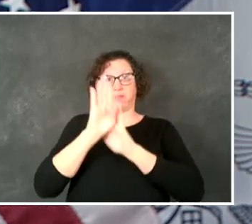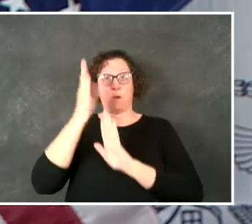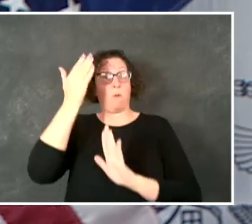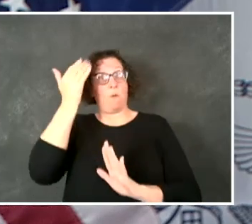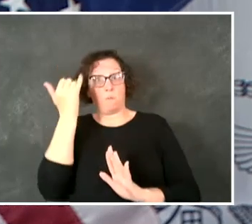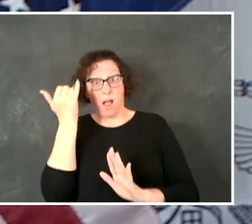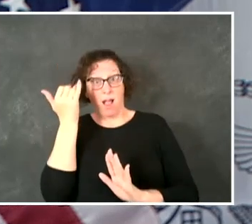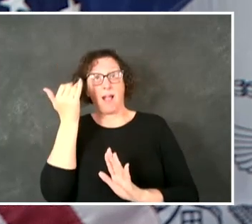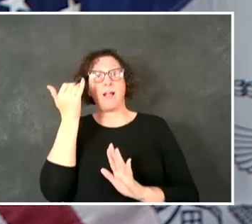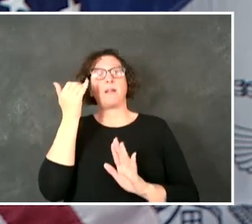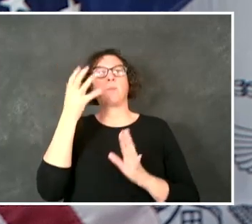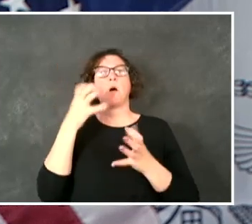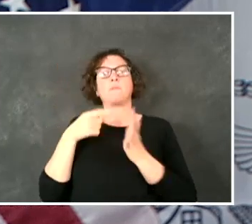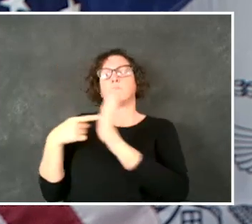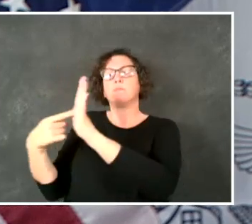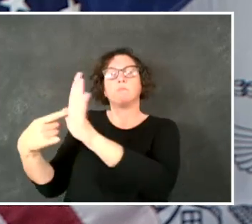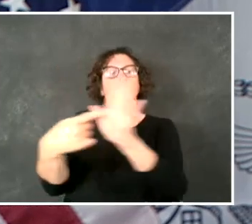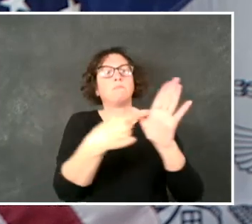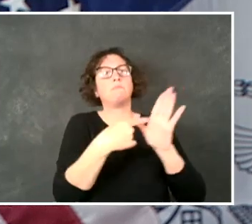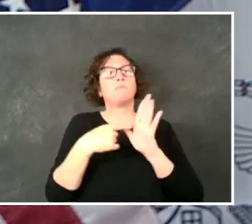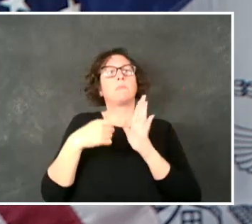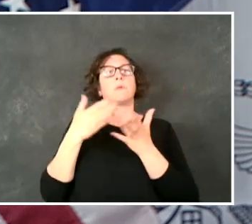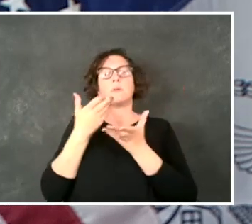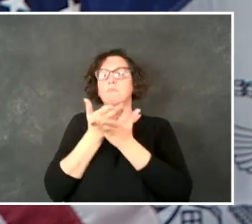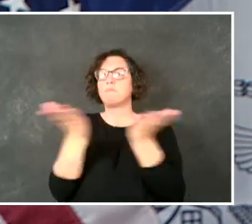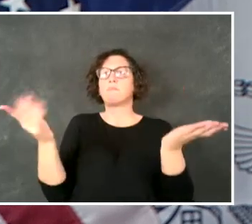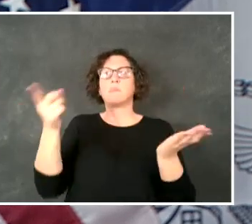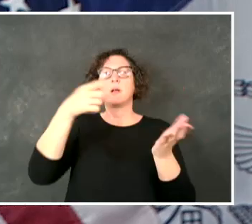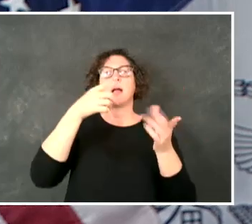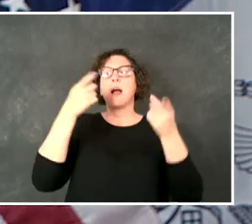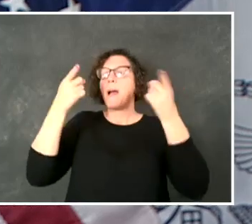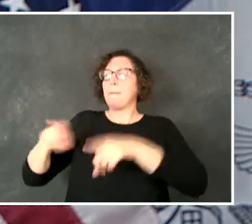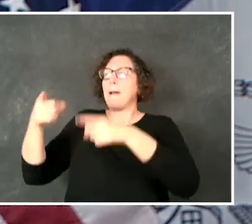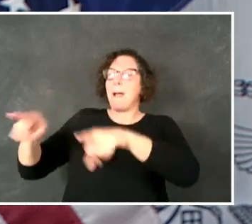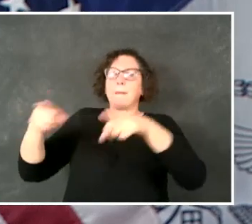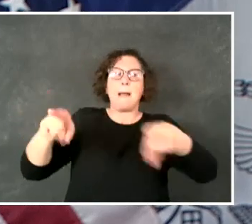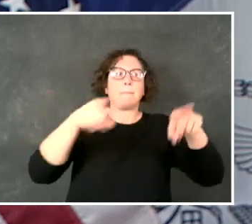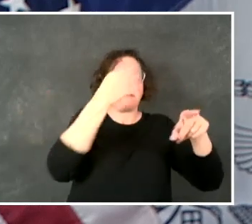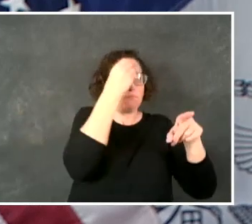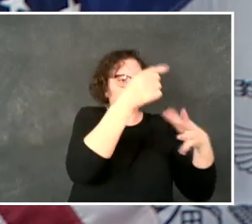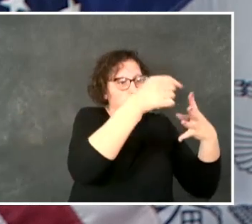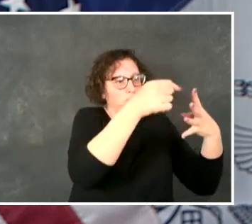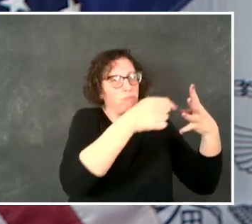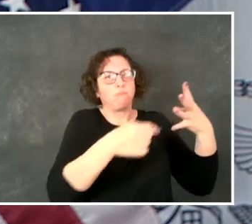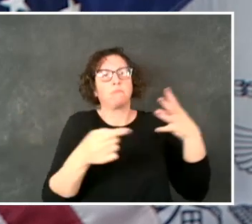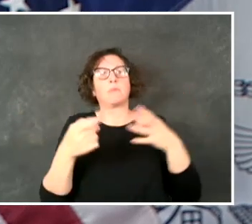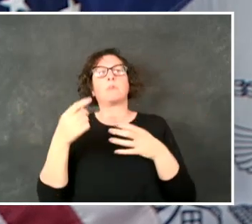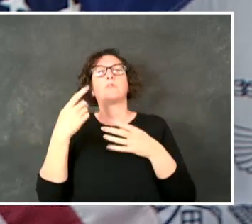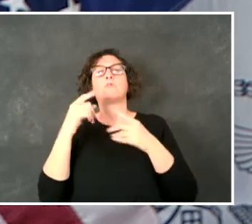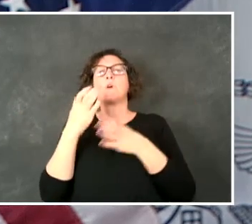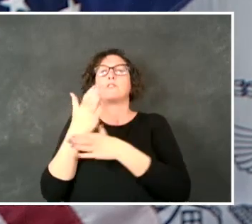IF I UNDERSTAND INDICATORS WERE DEVELOPED